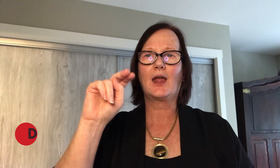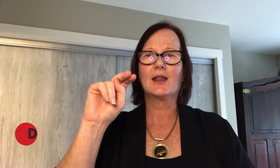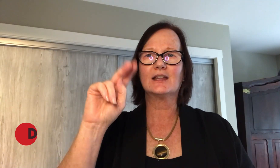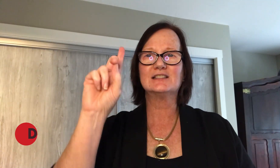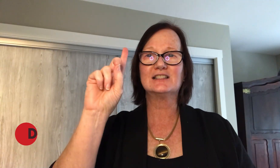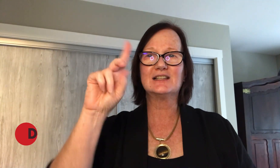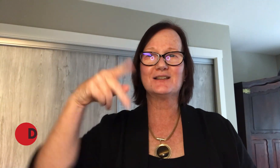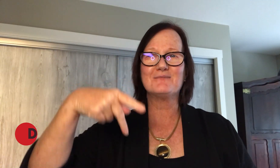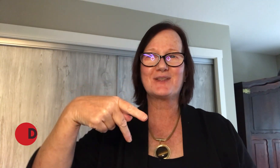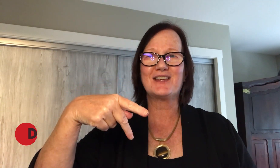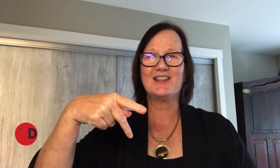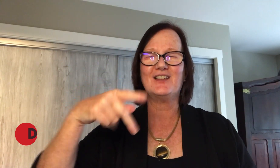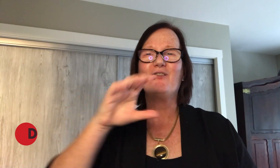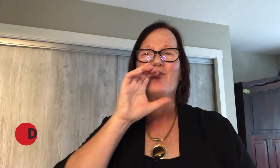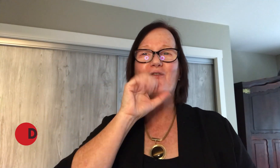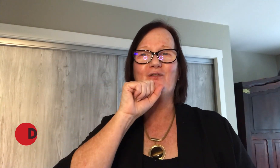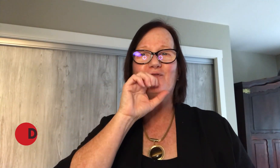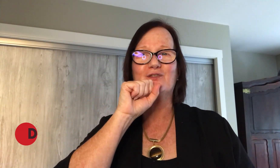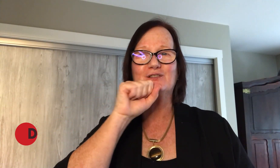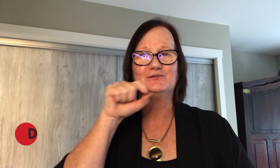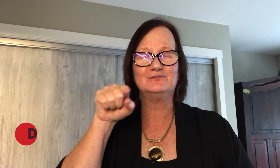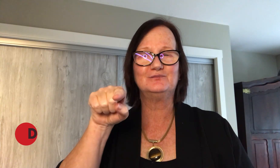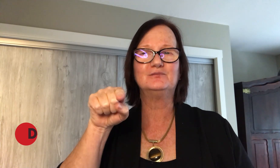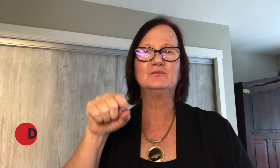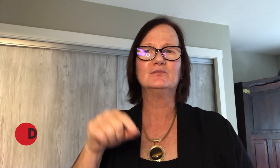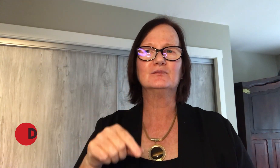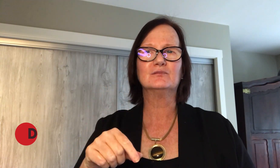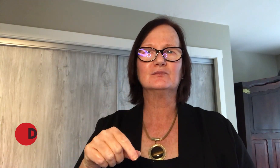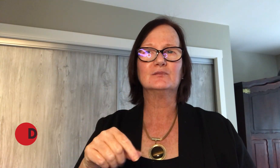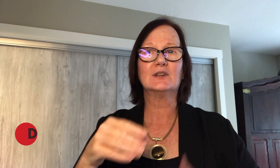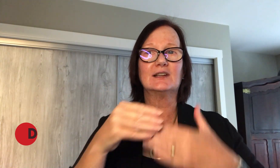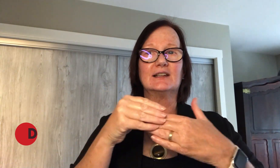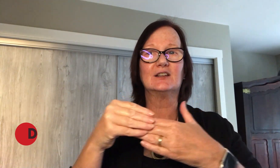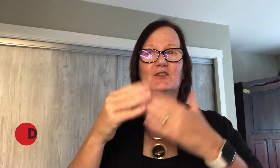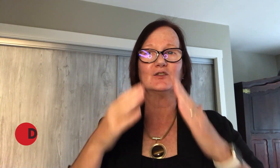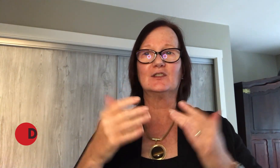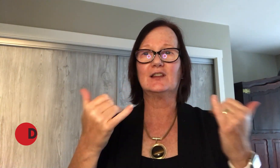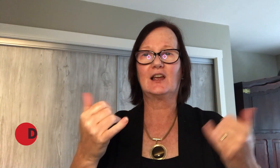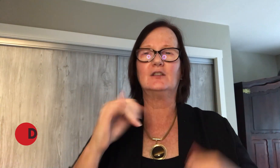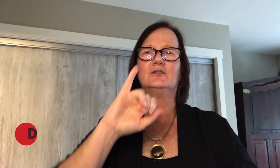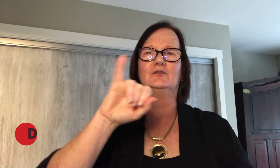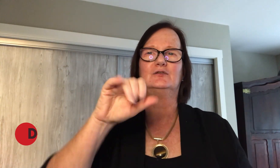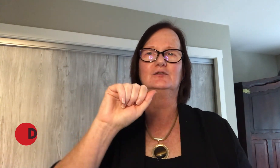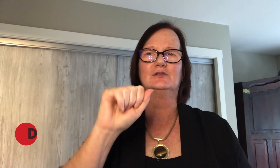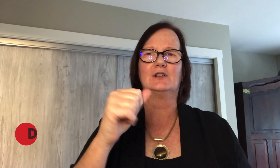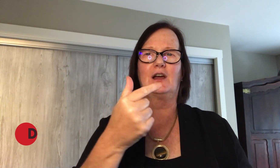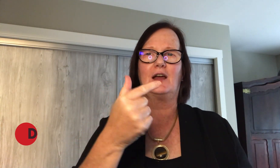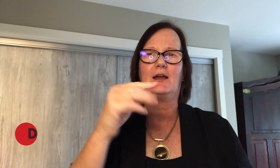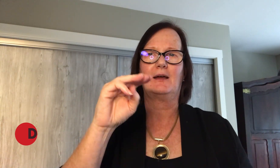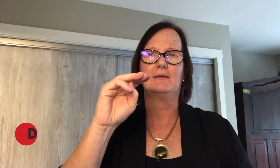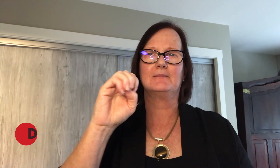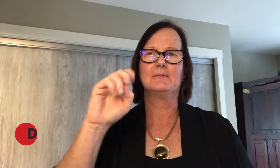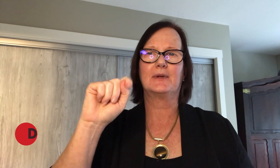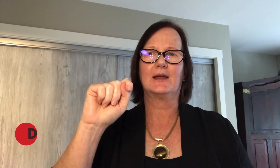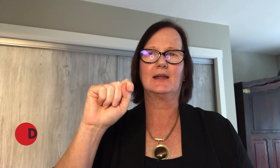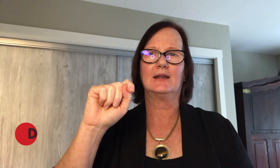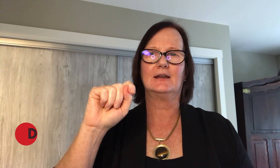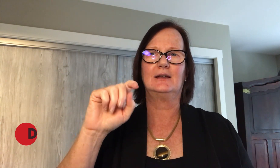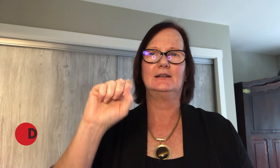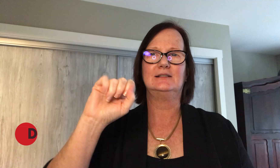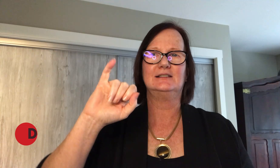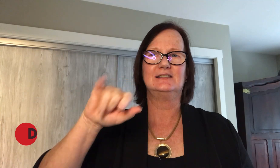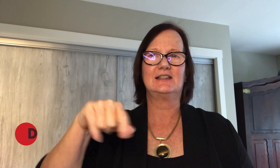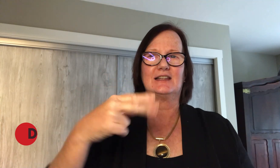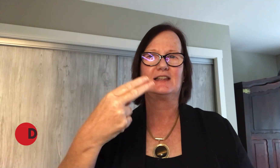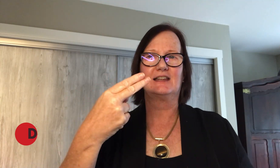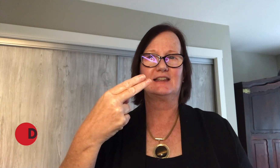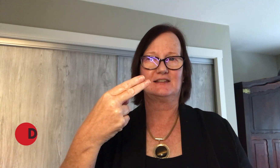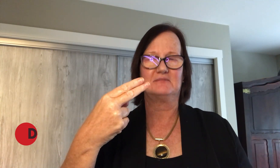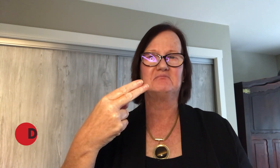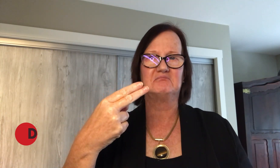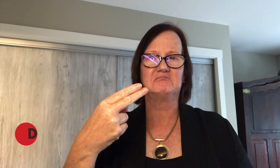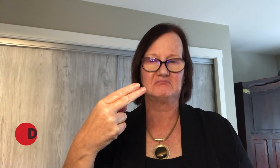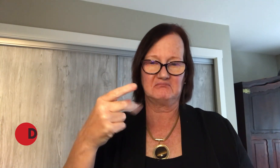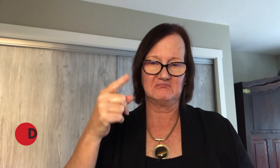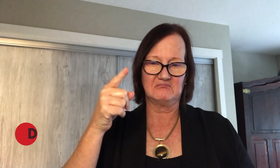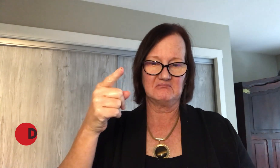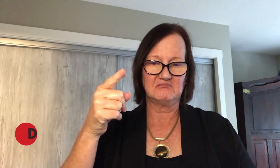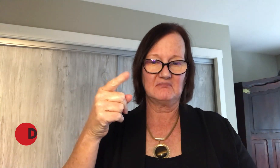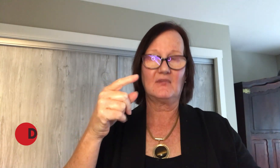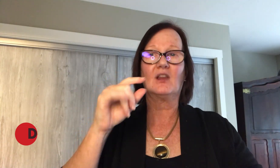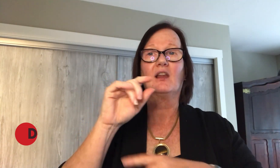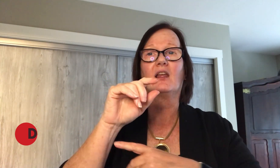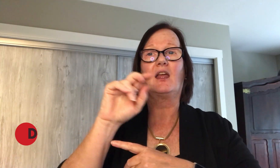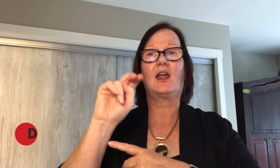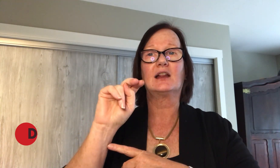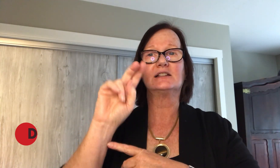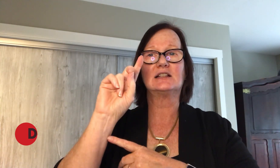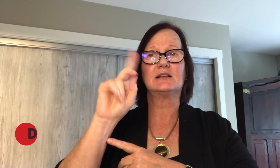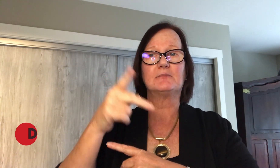NDP, orange color, led by Jagmeet Singh. NDP was founded in 1961